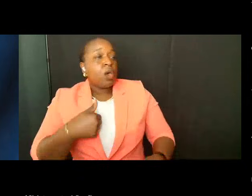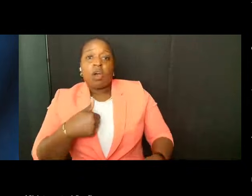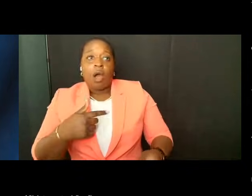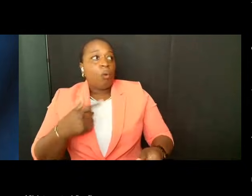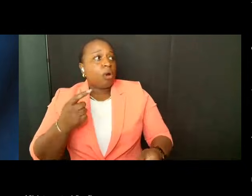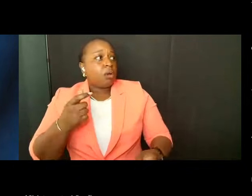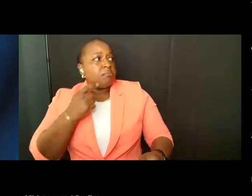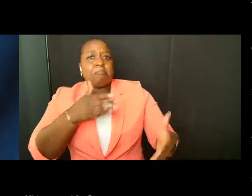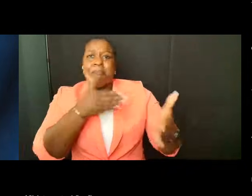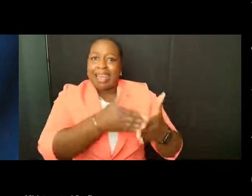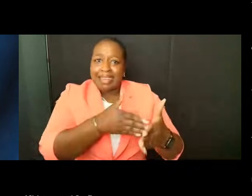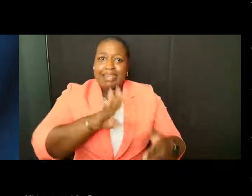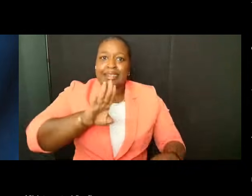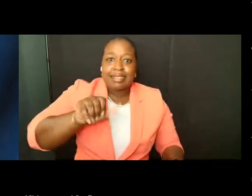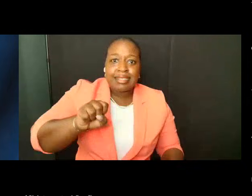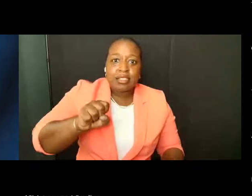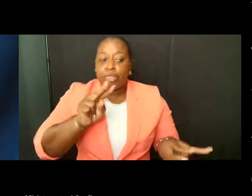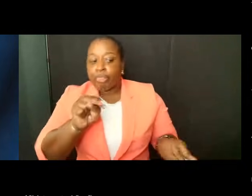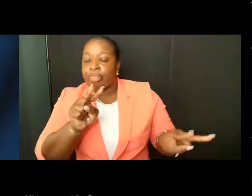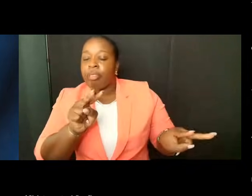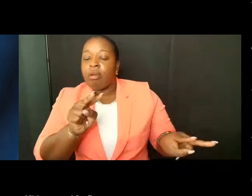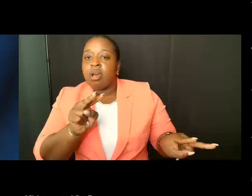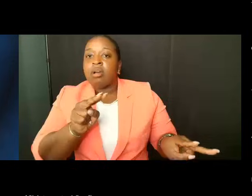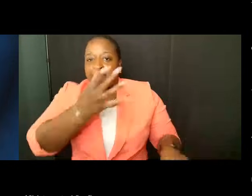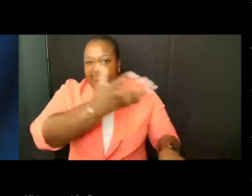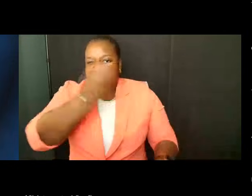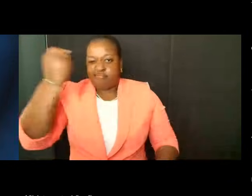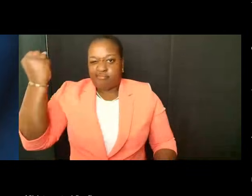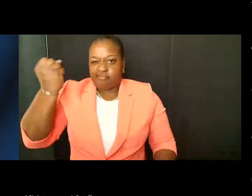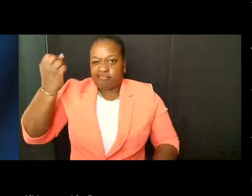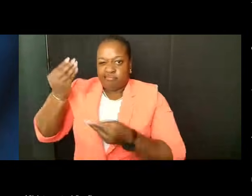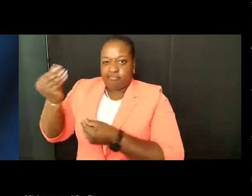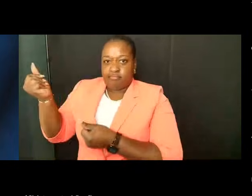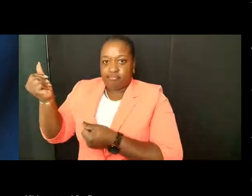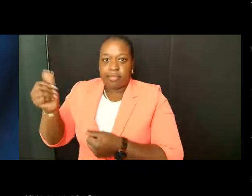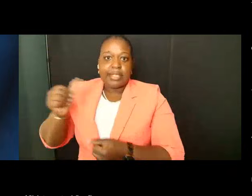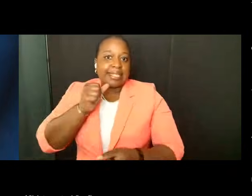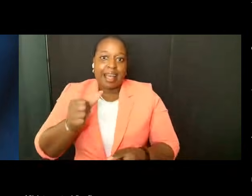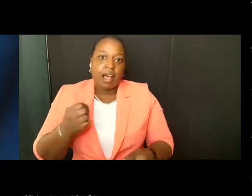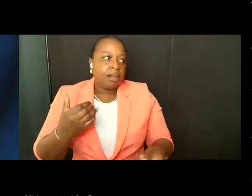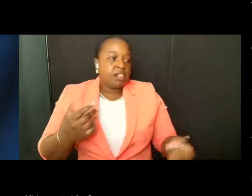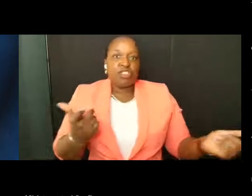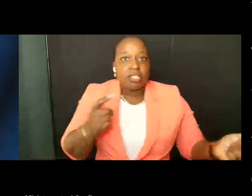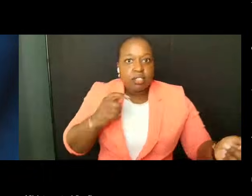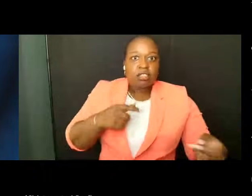It's not just the healthcare providers that are -- have the prejudice, that have these preconceived